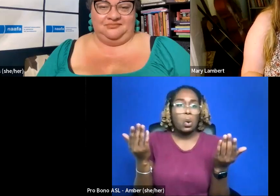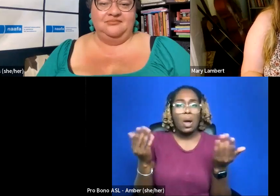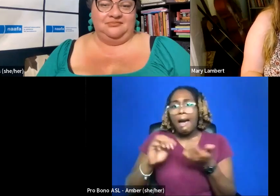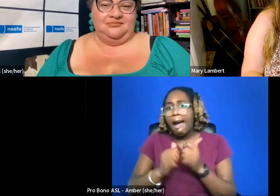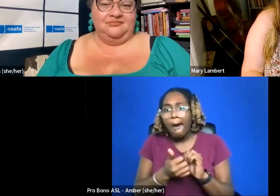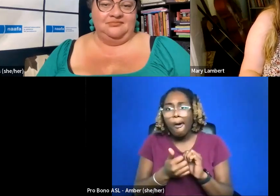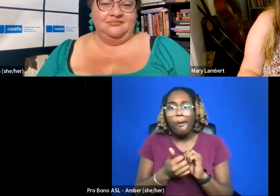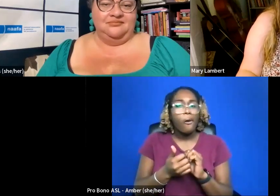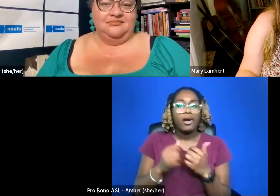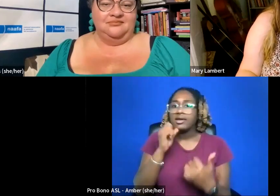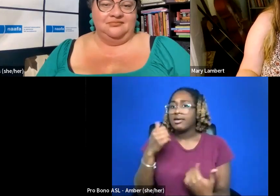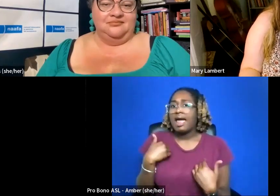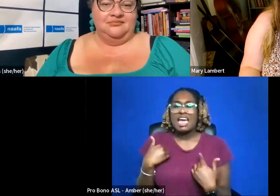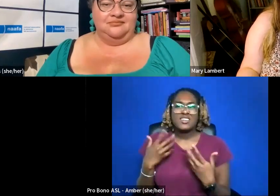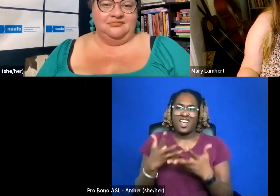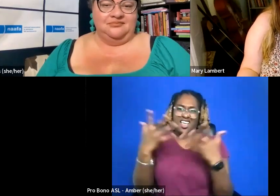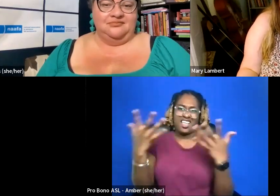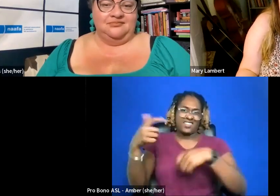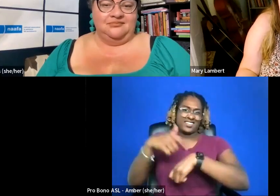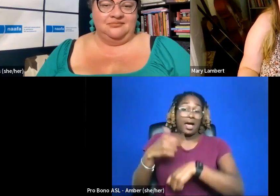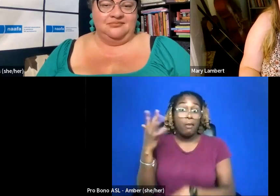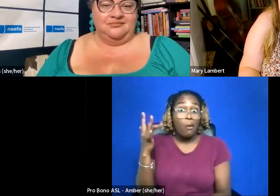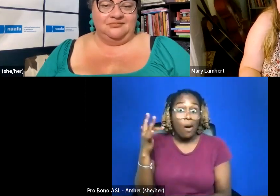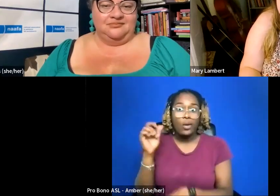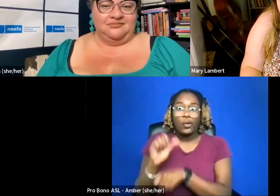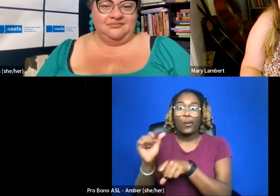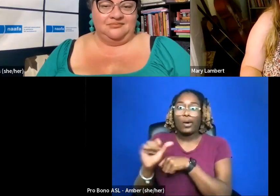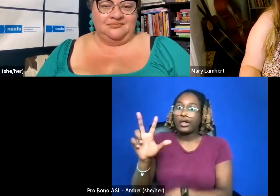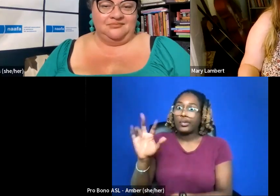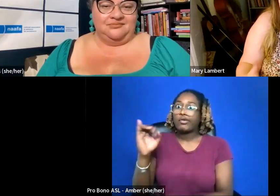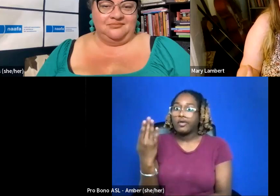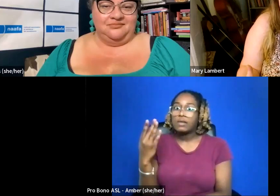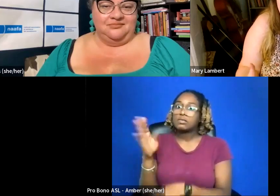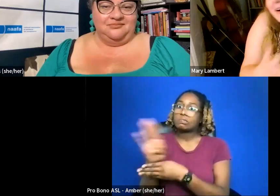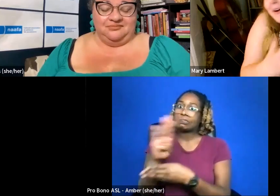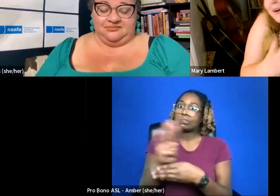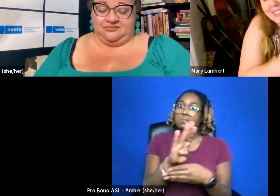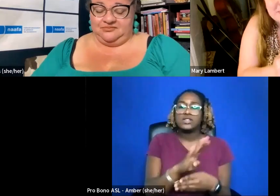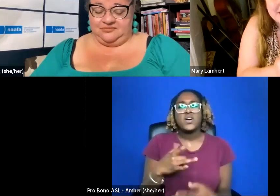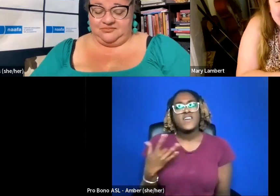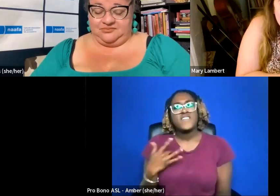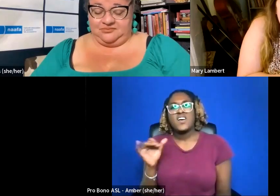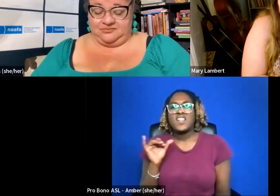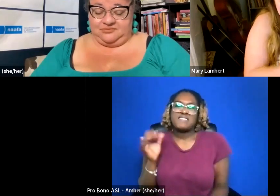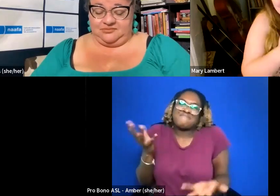And I didn't have as much time because I was working so much so it really felt like, Oh, this is something that I can do